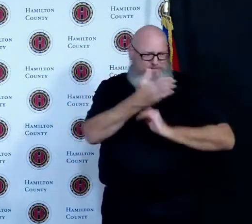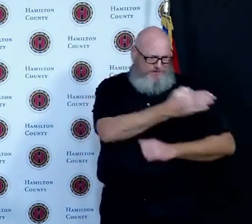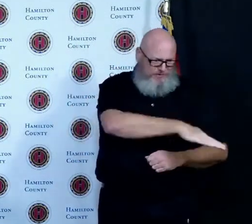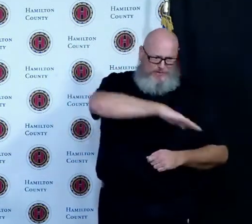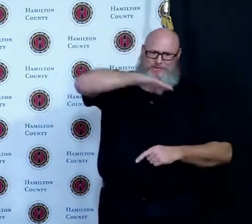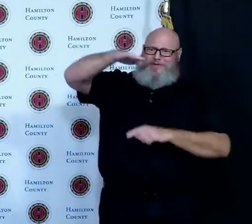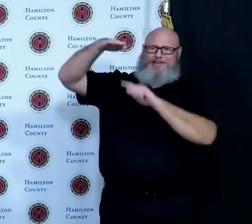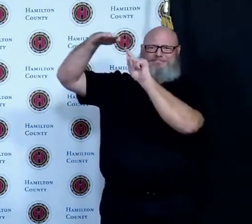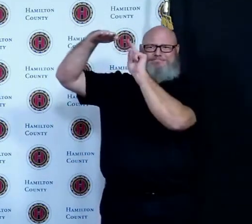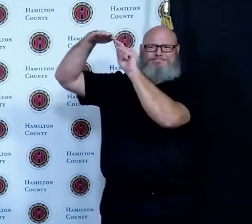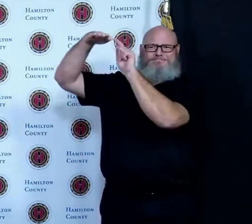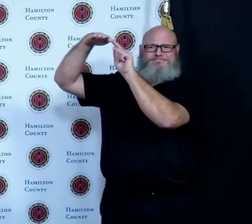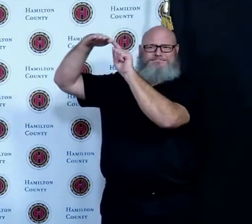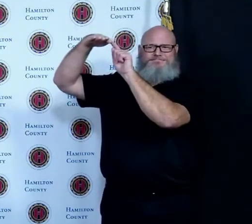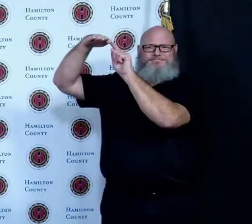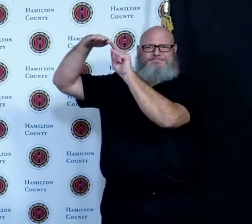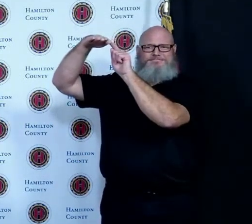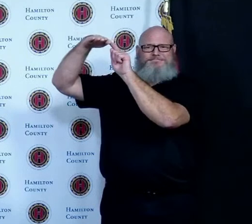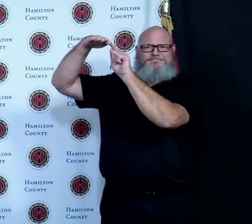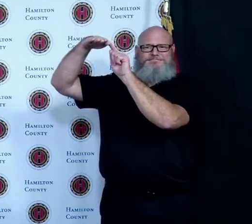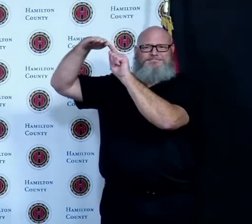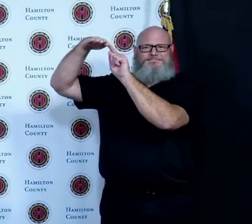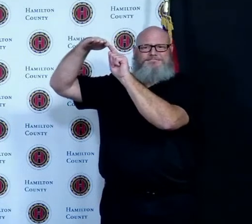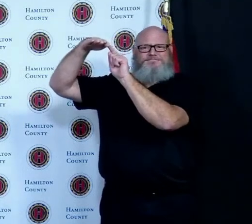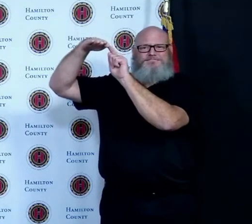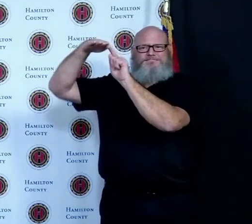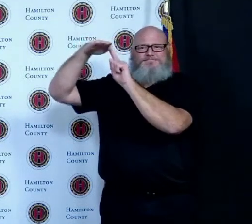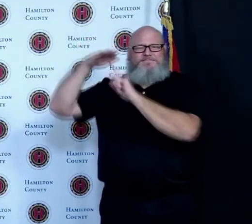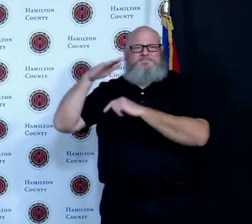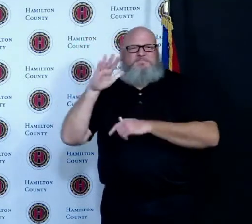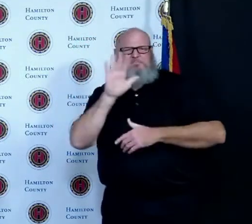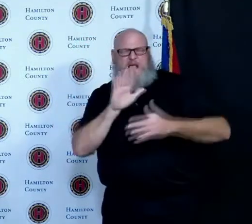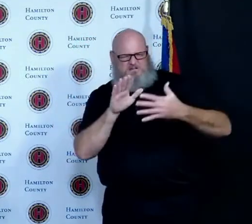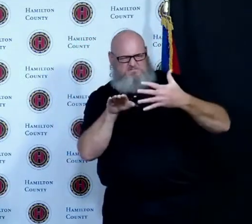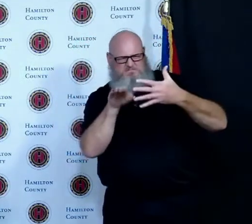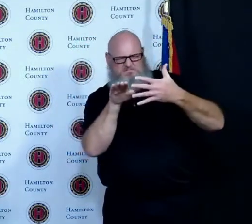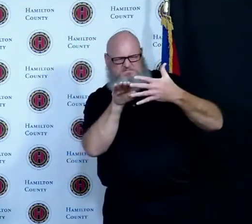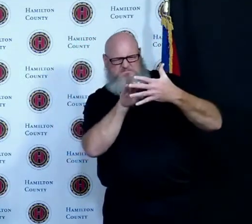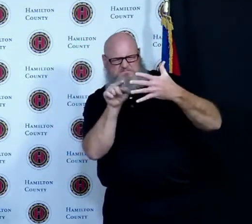than what they were in mid-December although I do I'm starting to believe that some of these